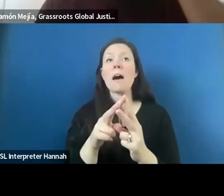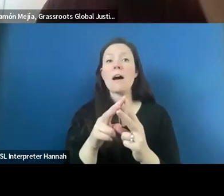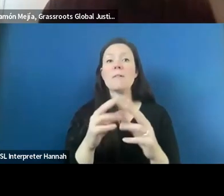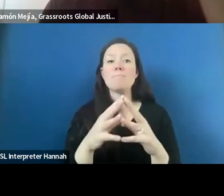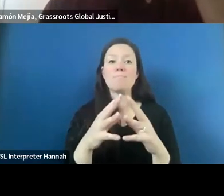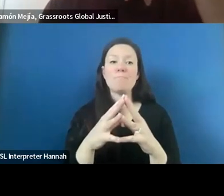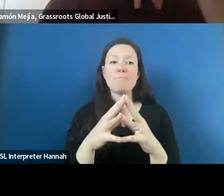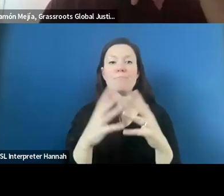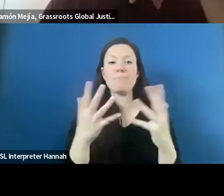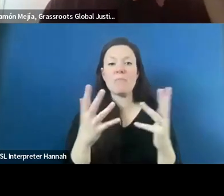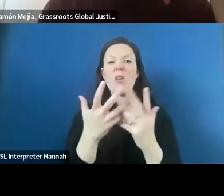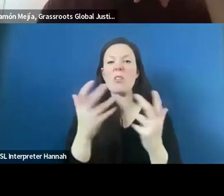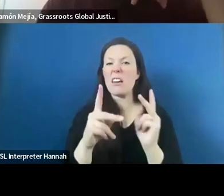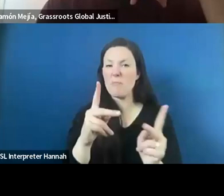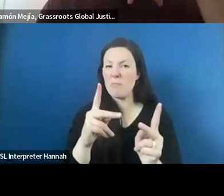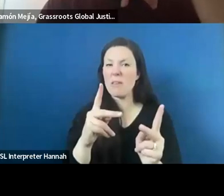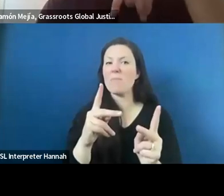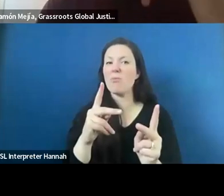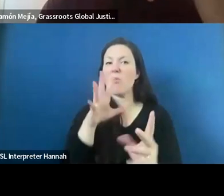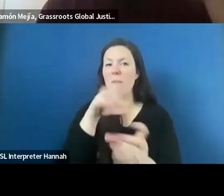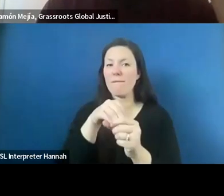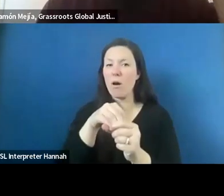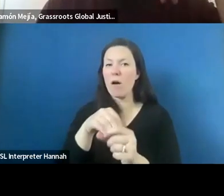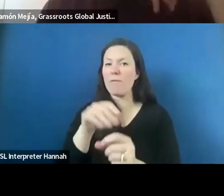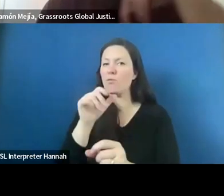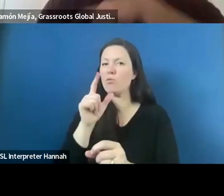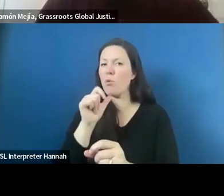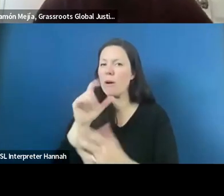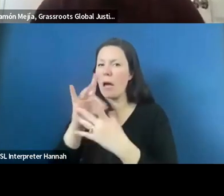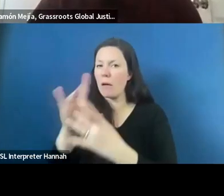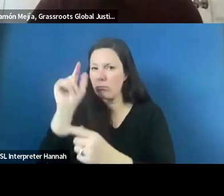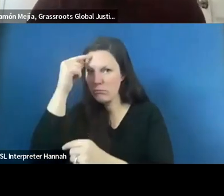non-governmental organizations to include military missions in reporting.